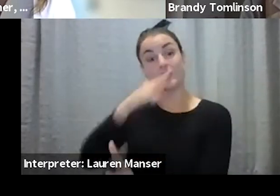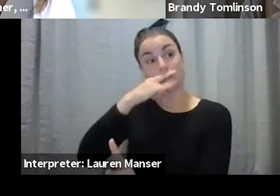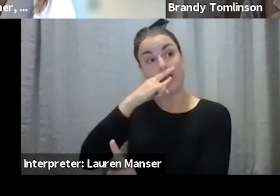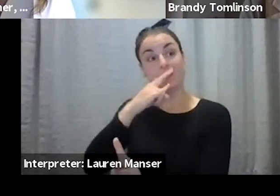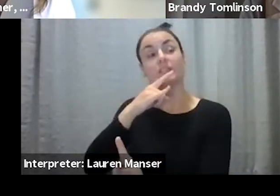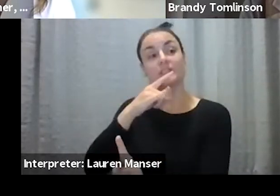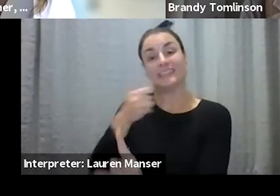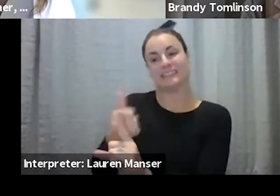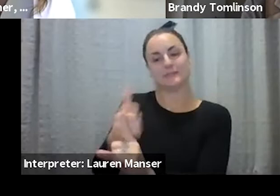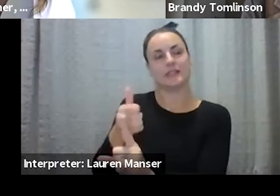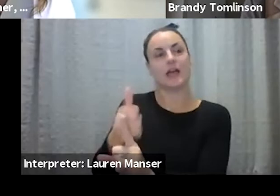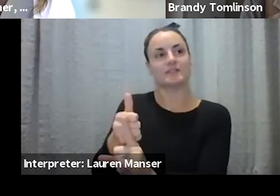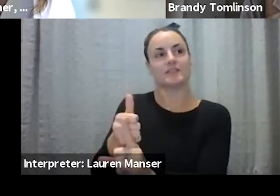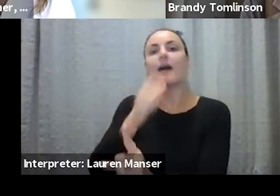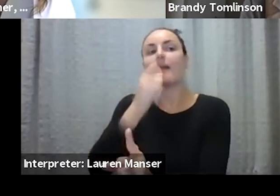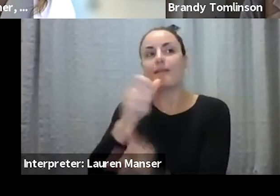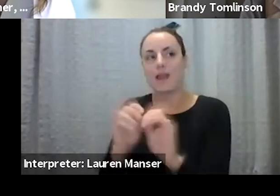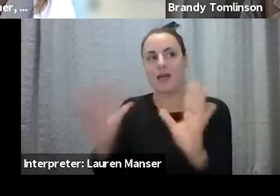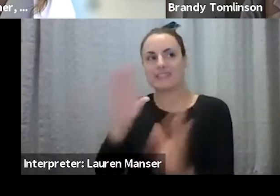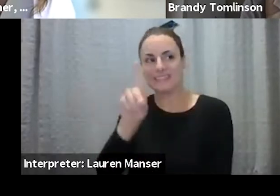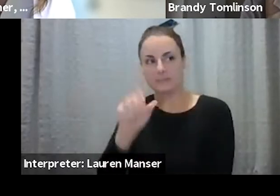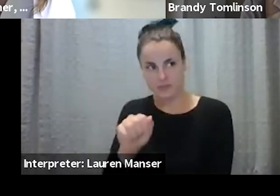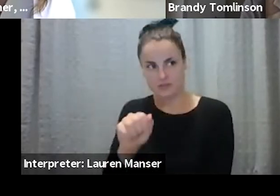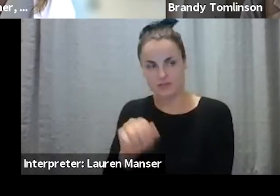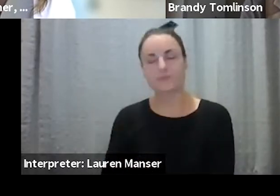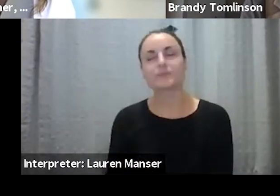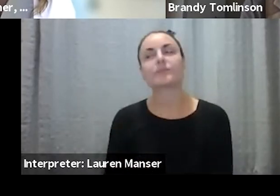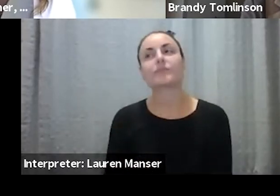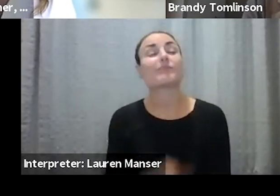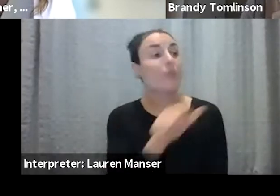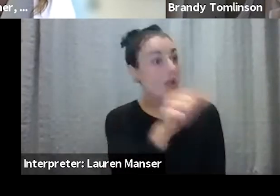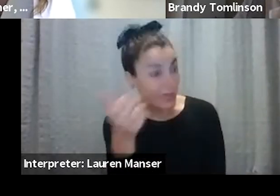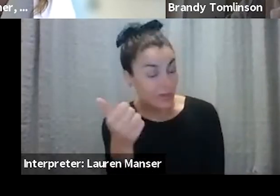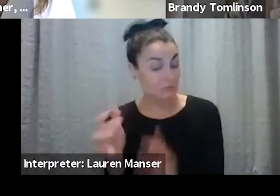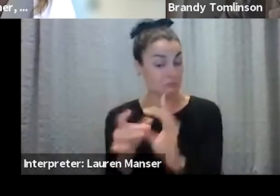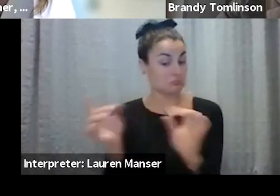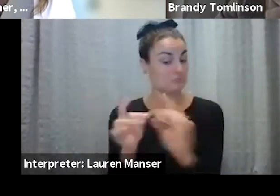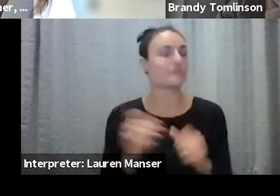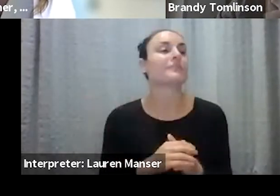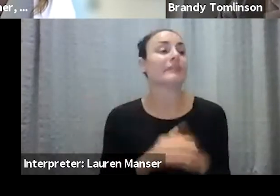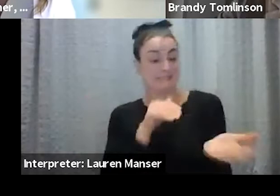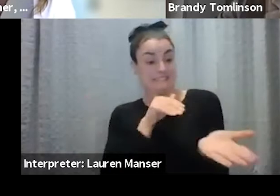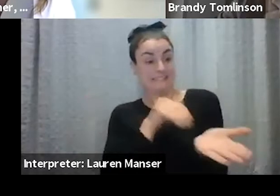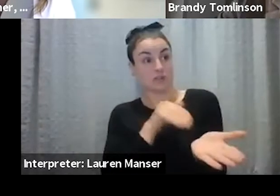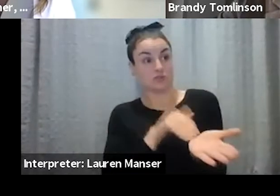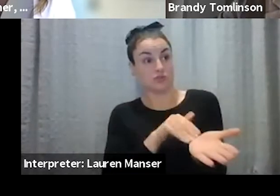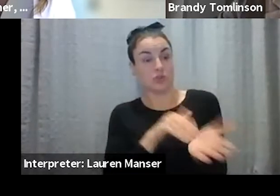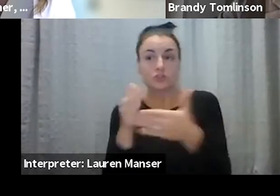And he also kind of reminded us that the categorization of disability and challenge